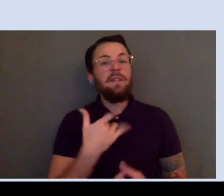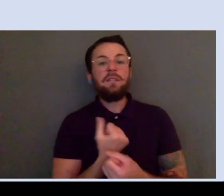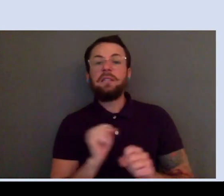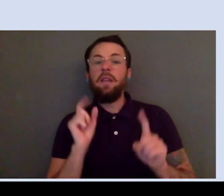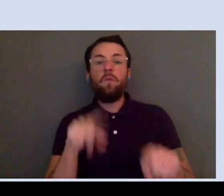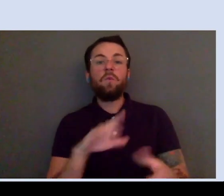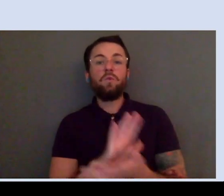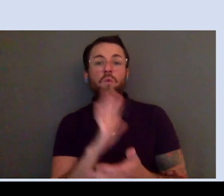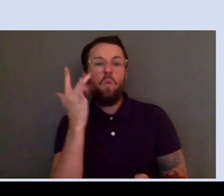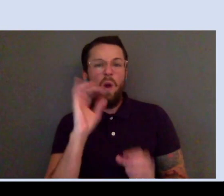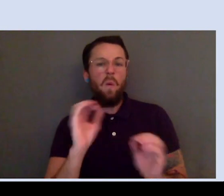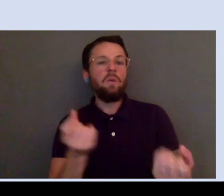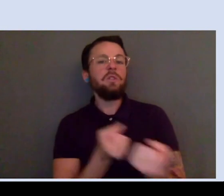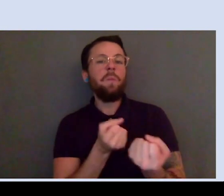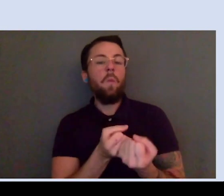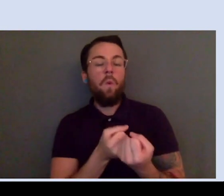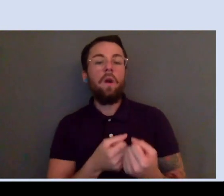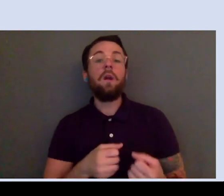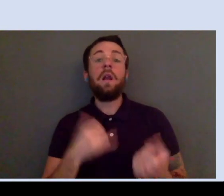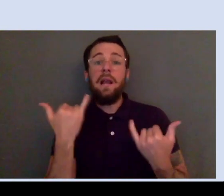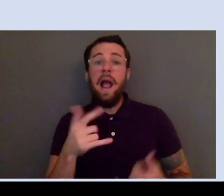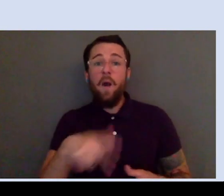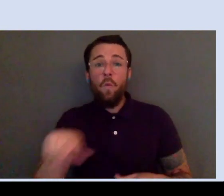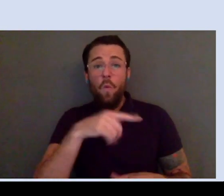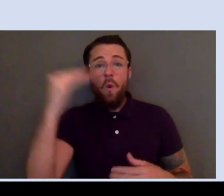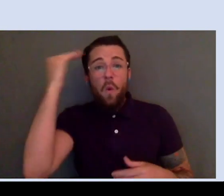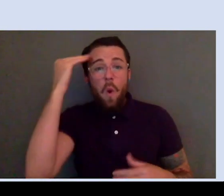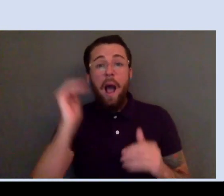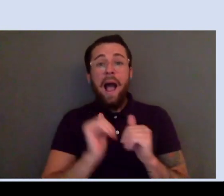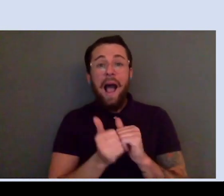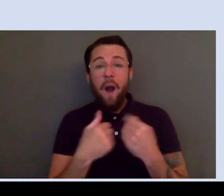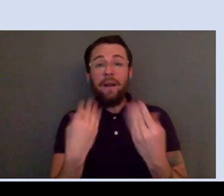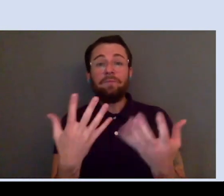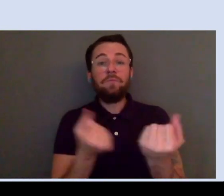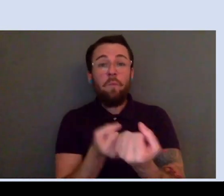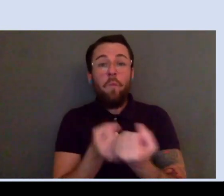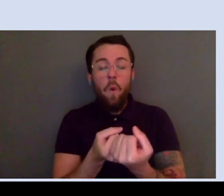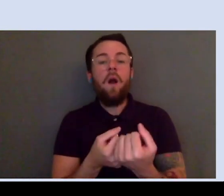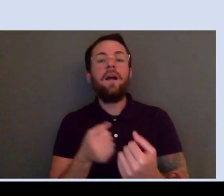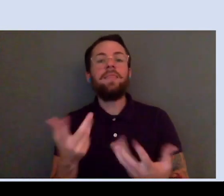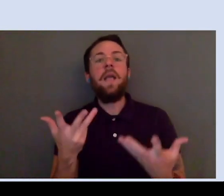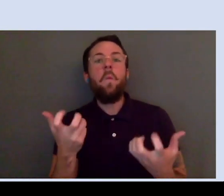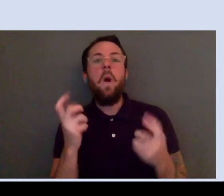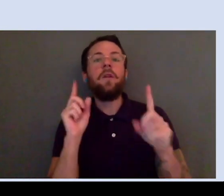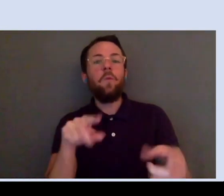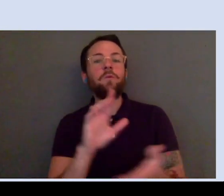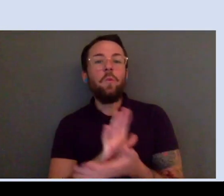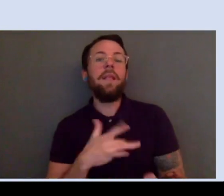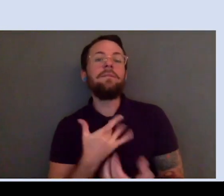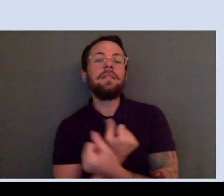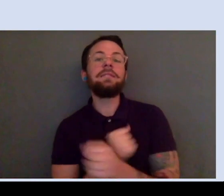Remember I said the high percentage of students who don't feel safe, it's because no support.